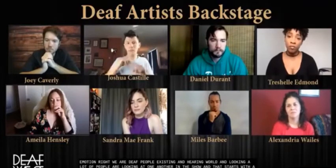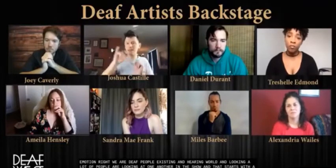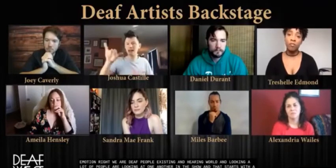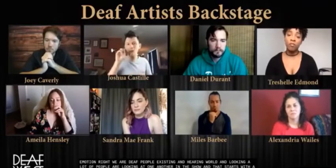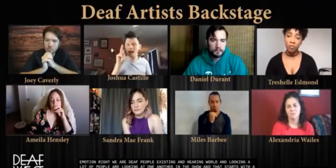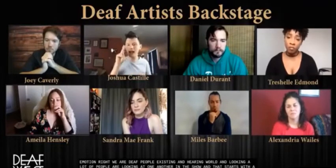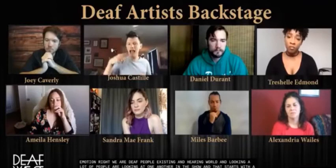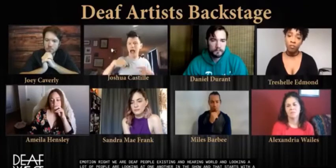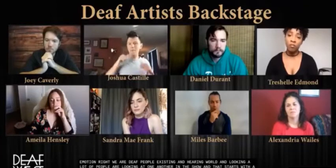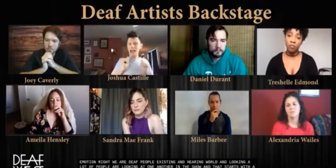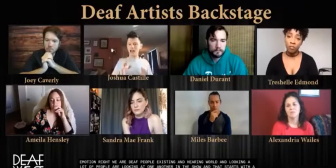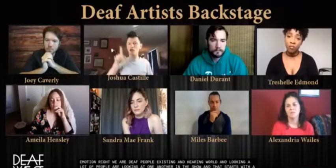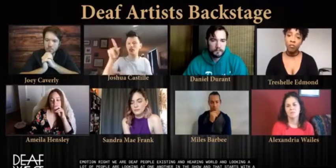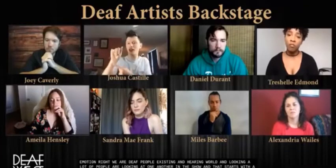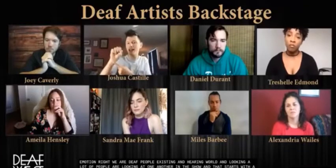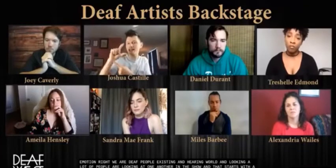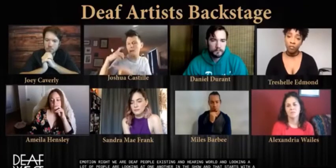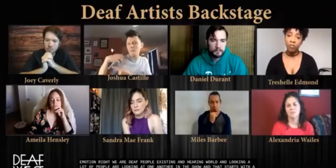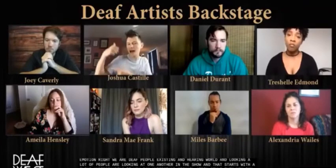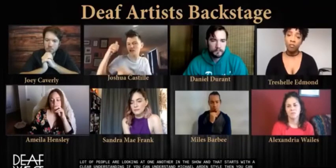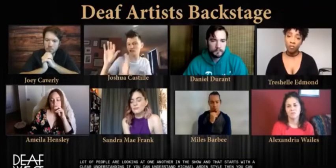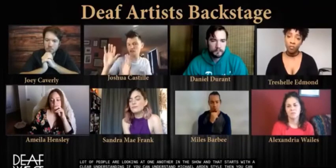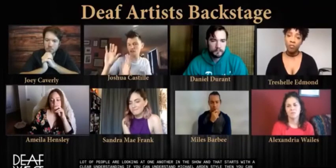It's not representative of my internal process.